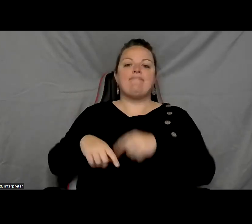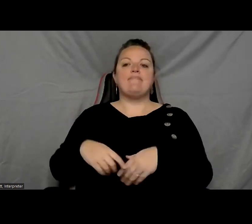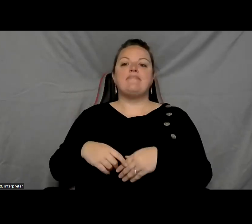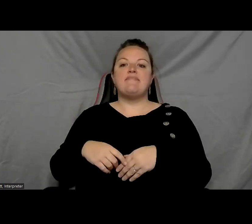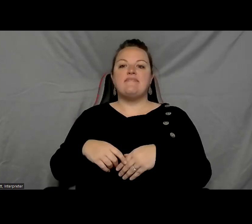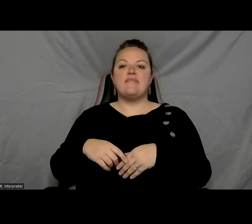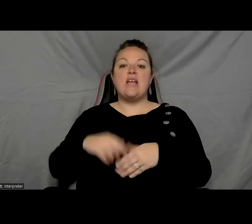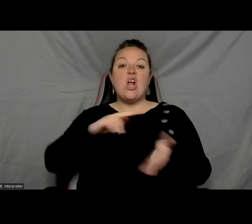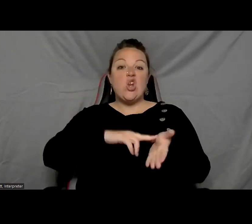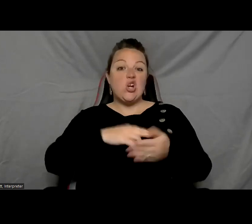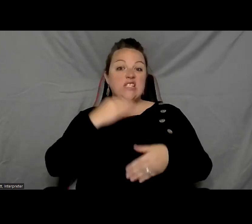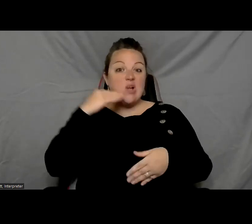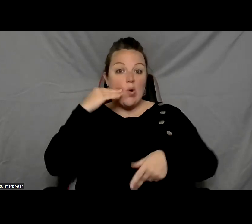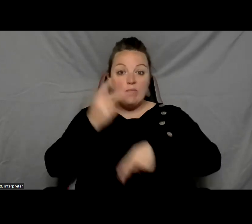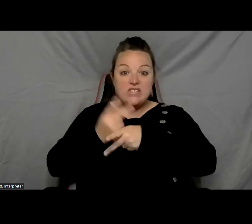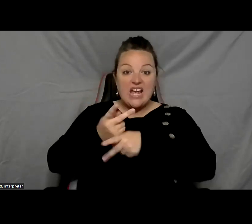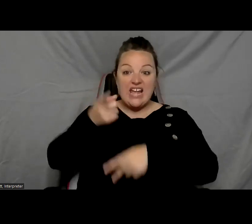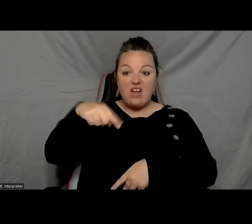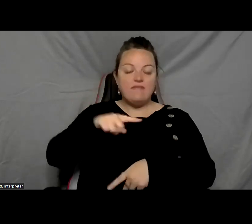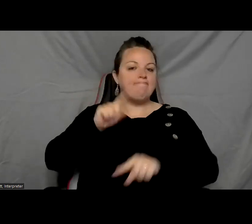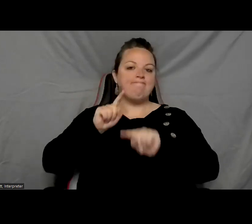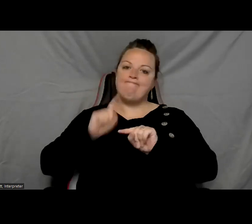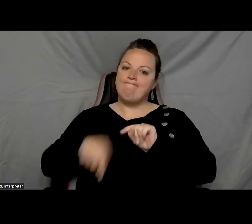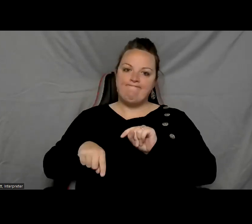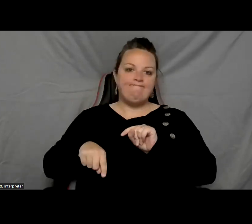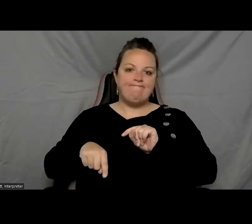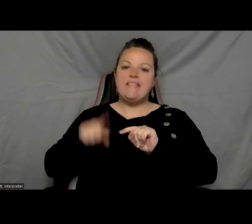in nursing homes. This is because in addition to their significant